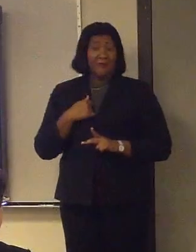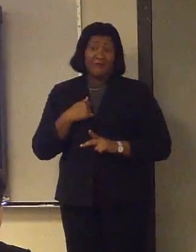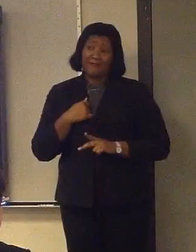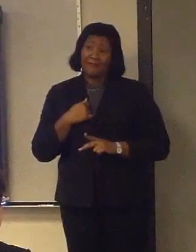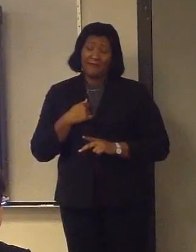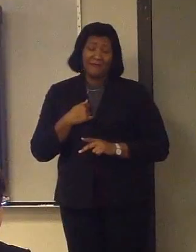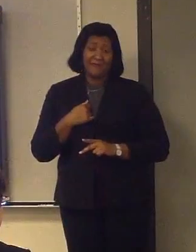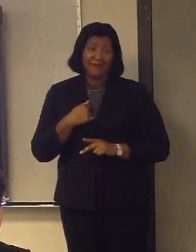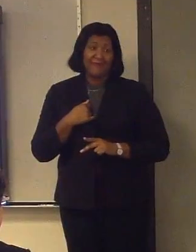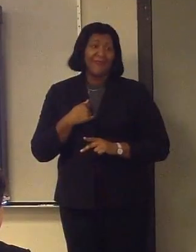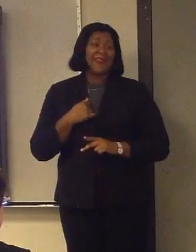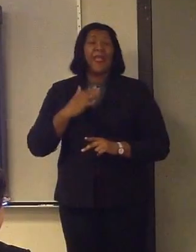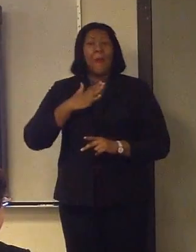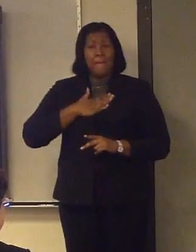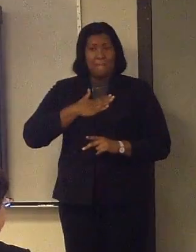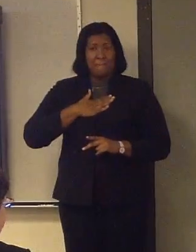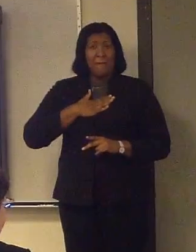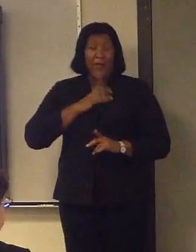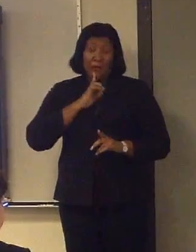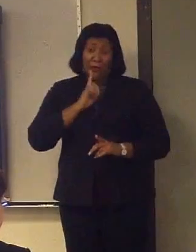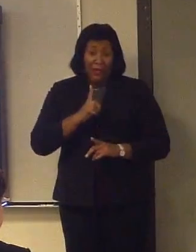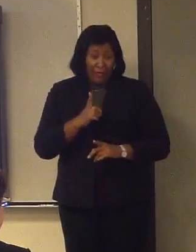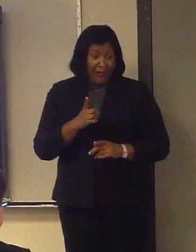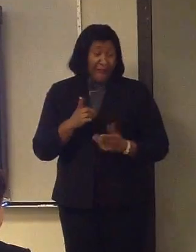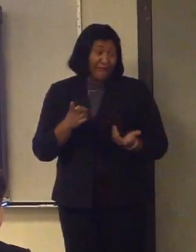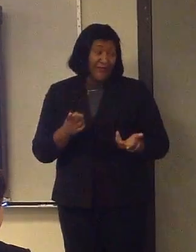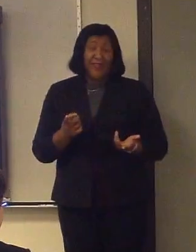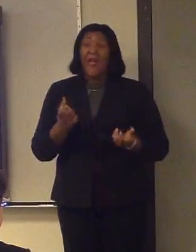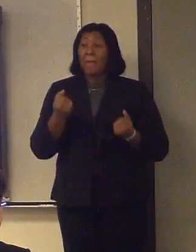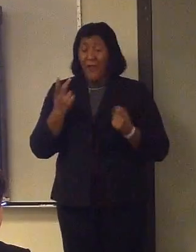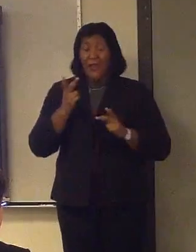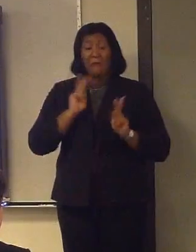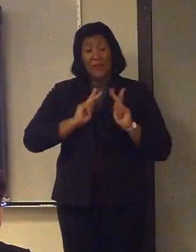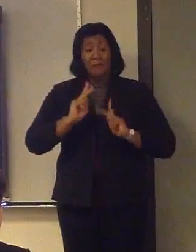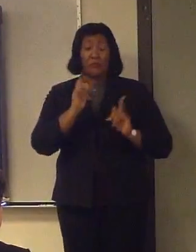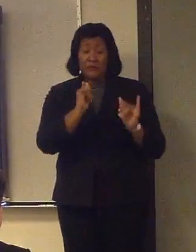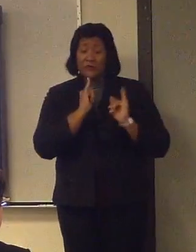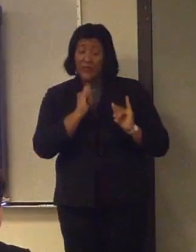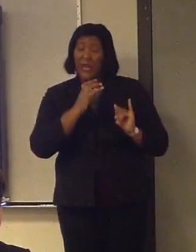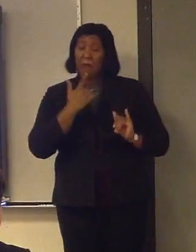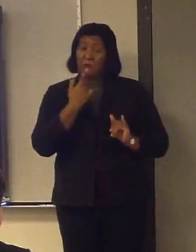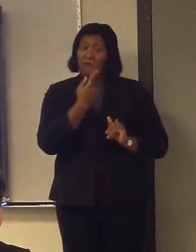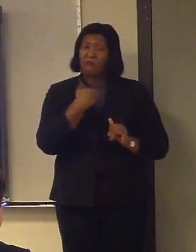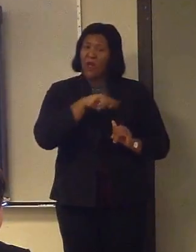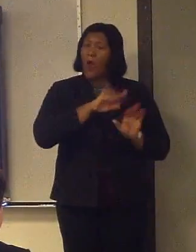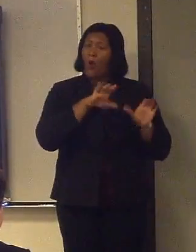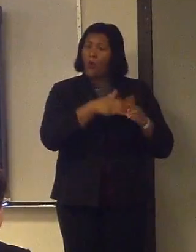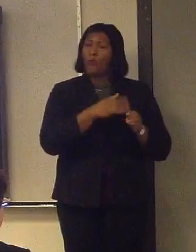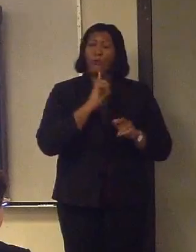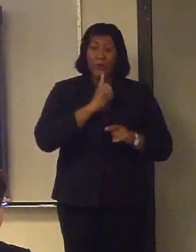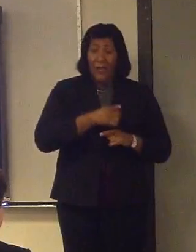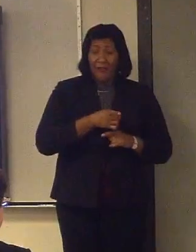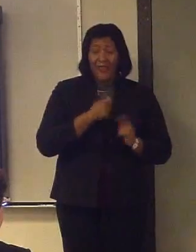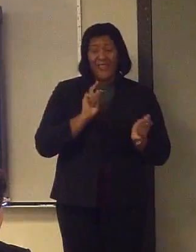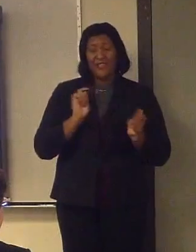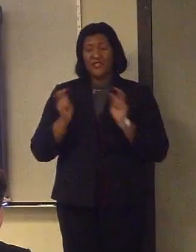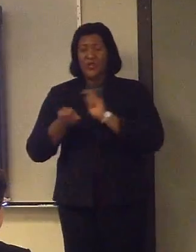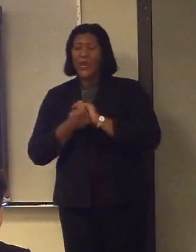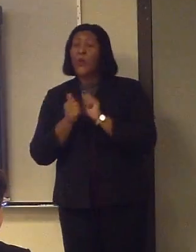me. That was my reality, and many others like me. That changed with successful advocacy